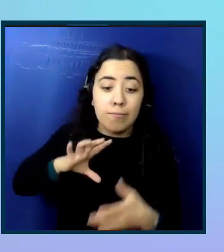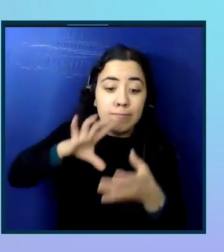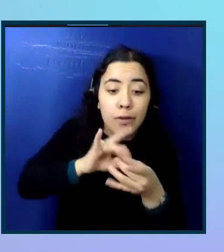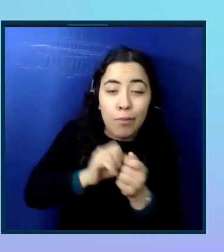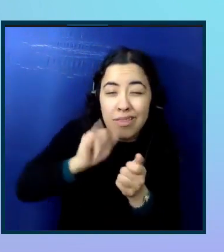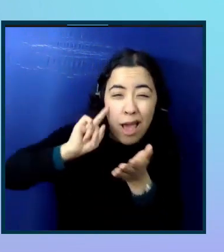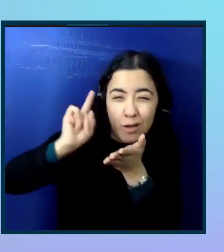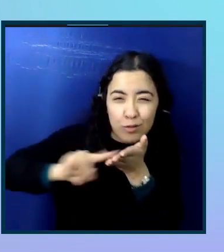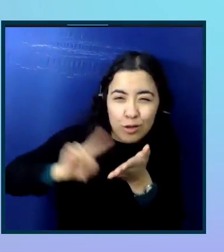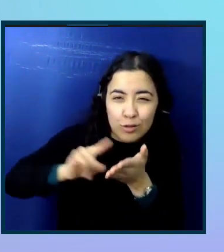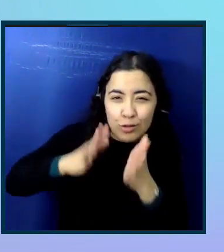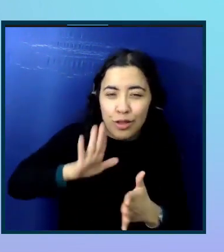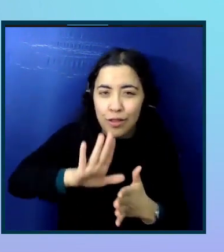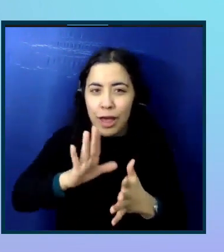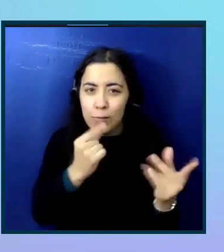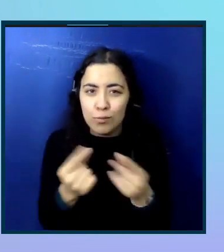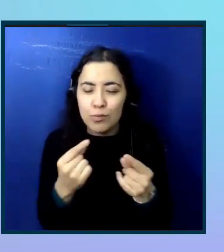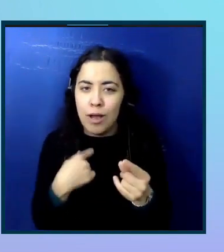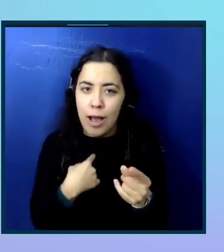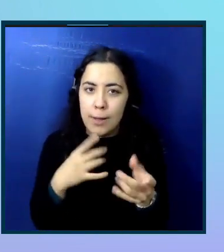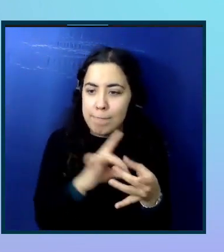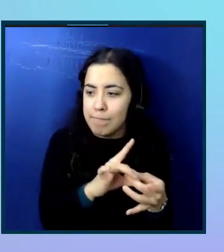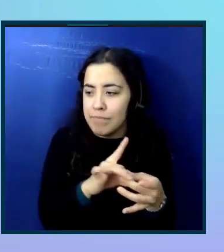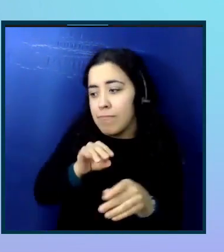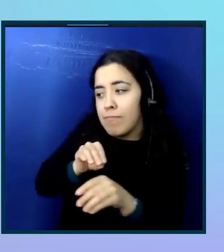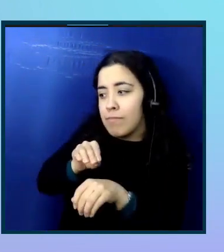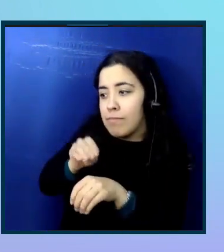but I can only do that so much, you know?